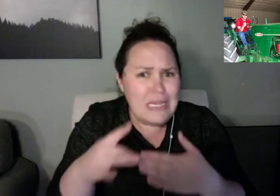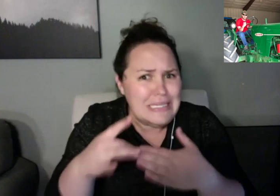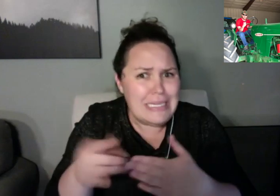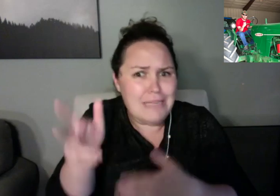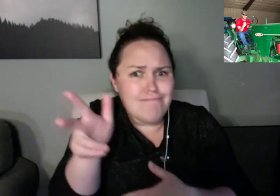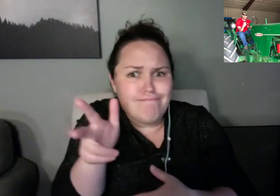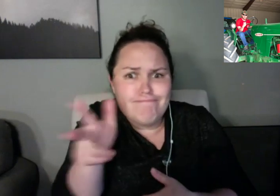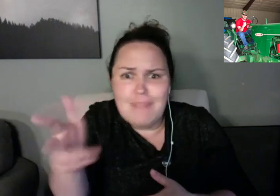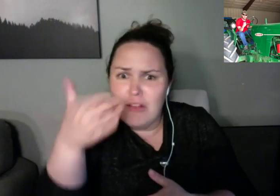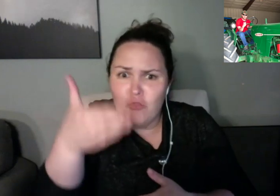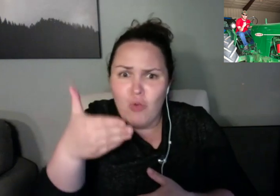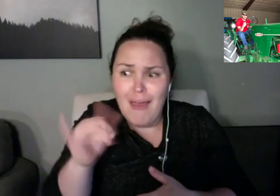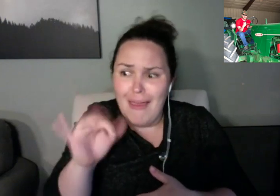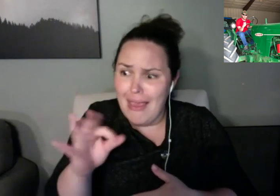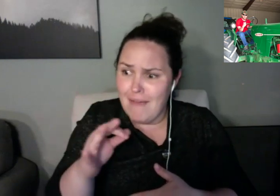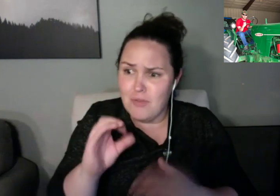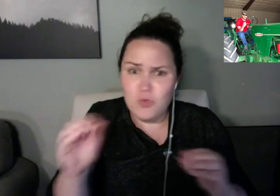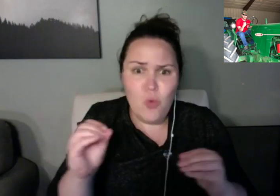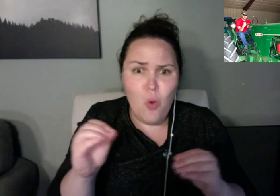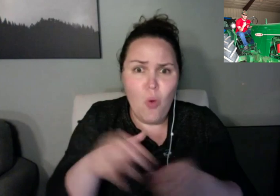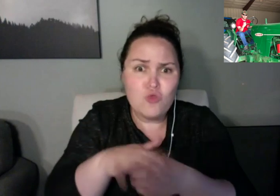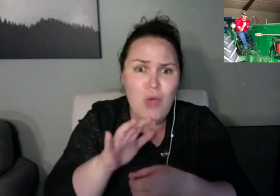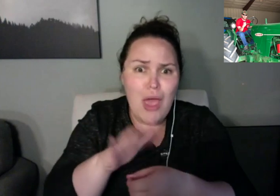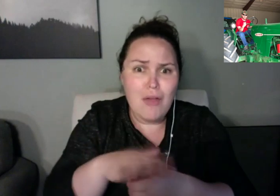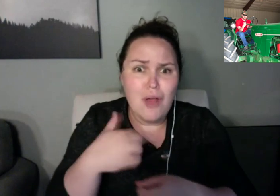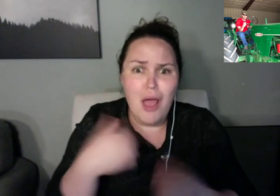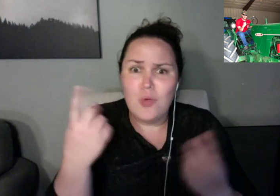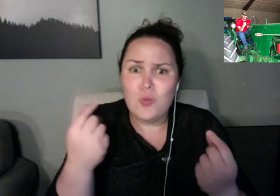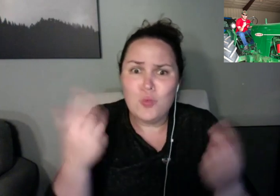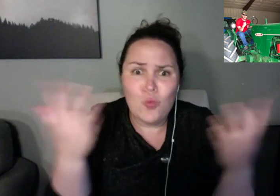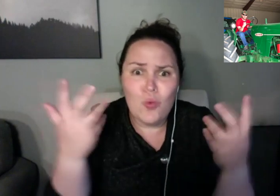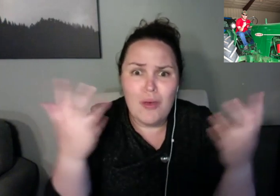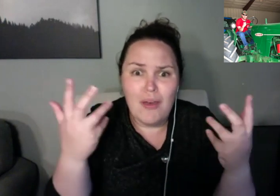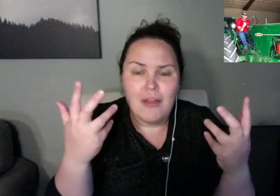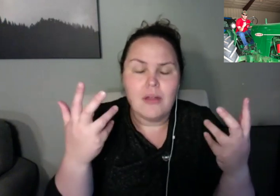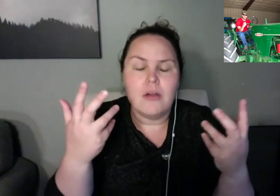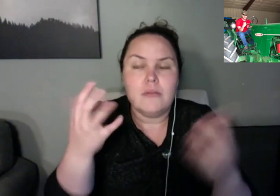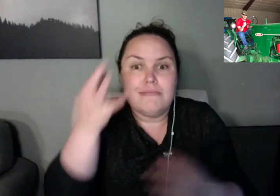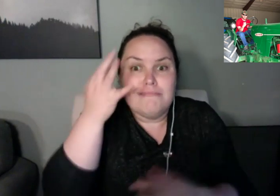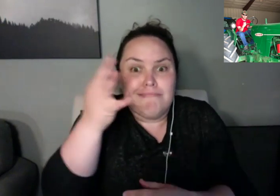better have a tractor here do it with. And I barely made it.